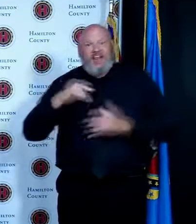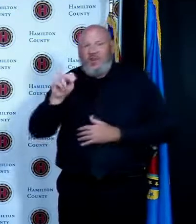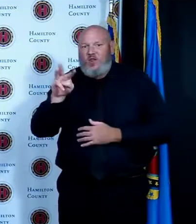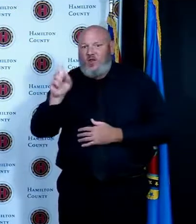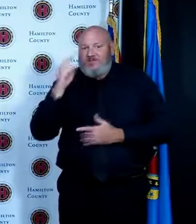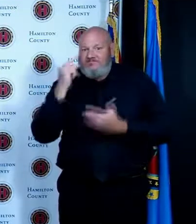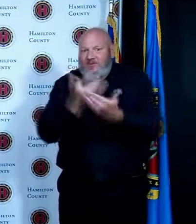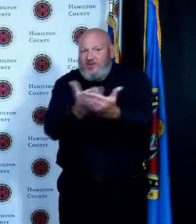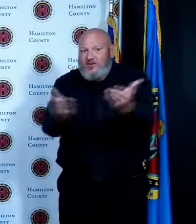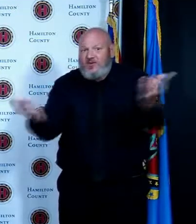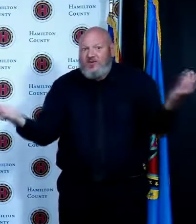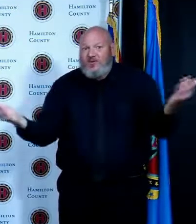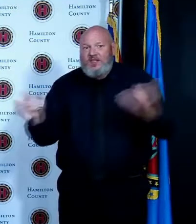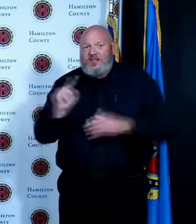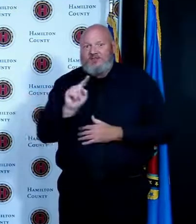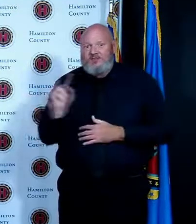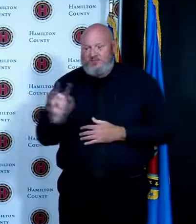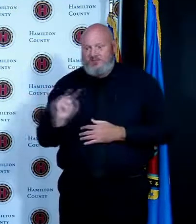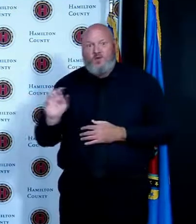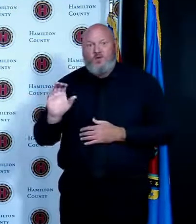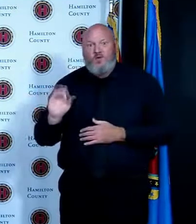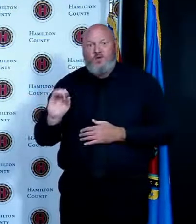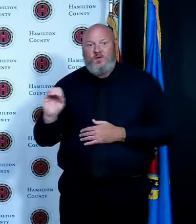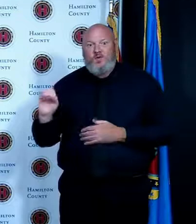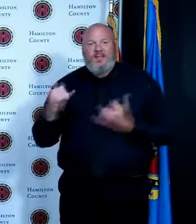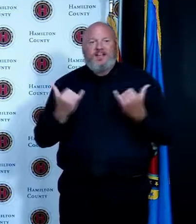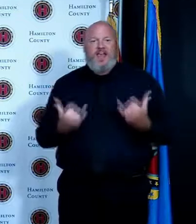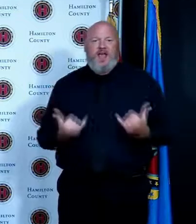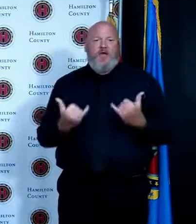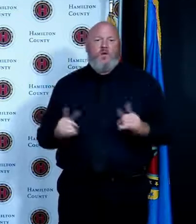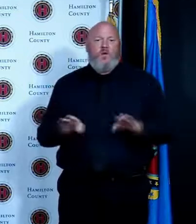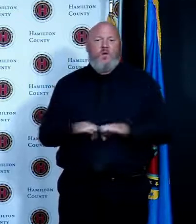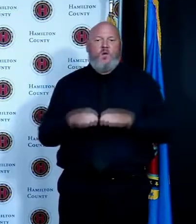it's been closed for nearly three months so it will reopen in phases